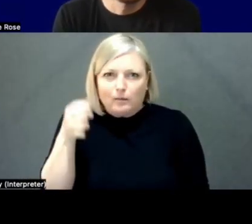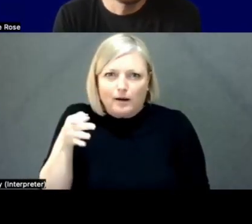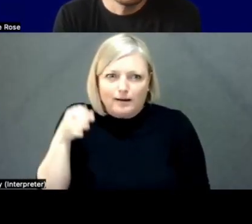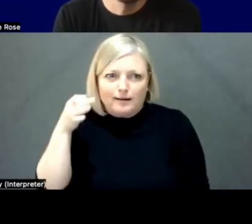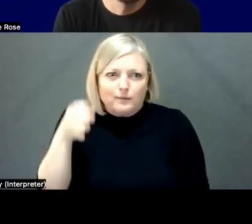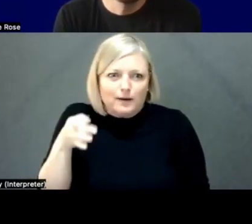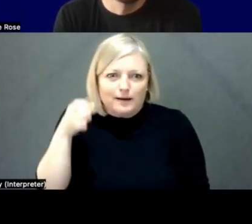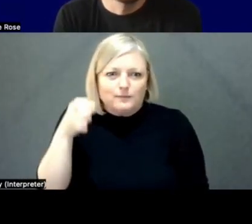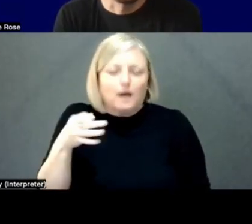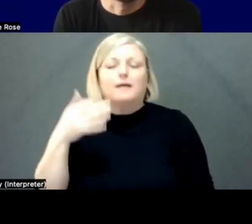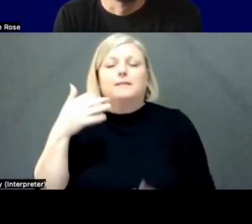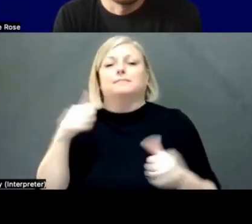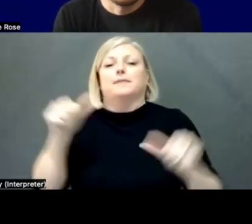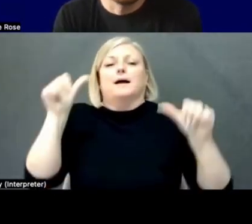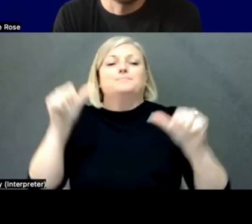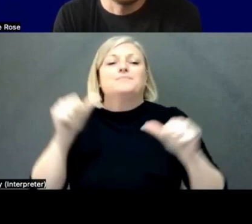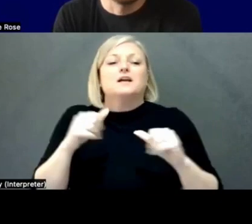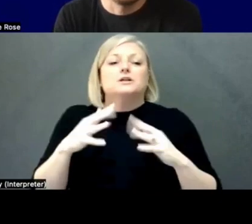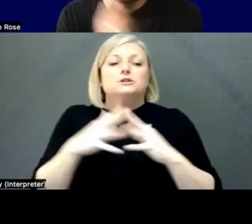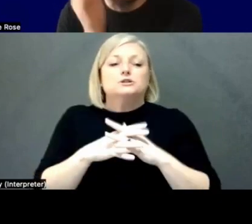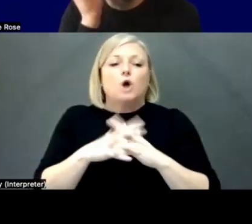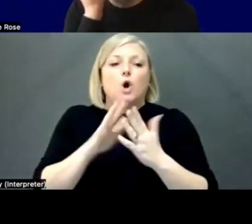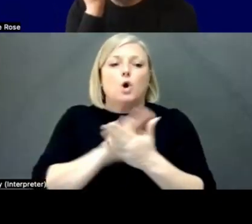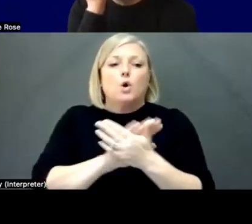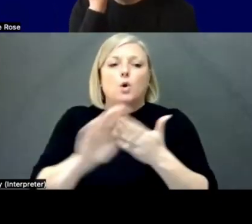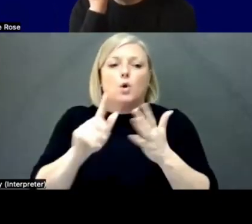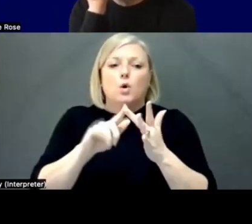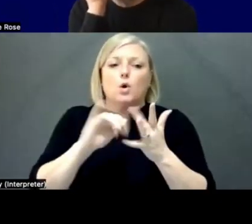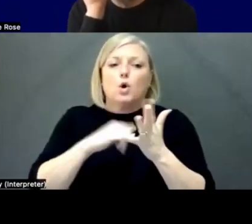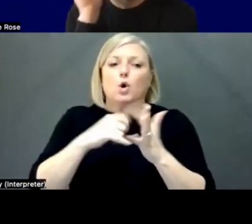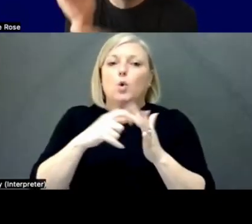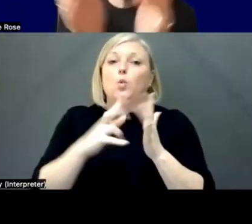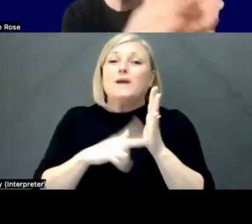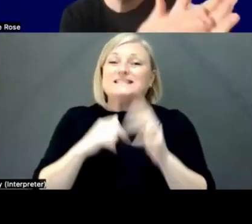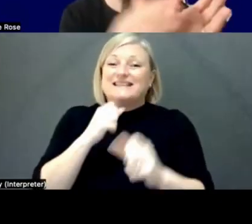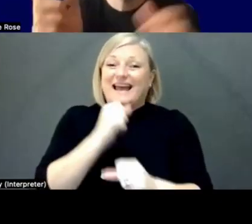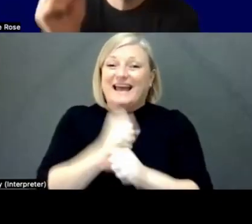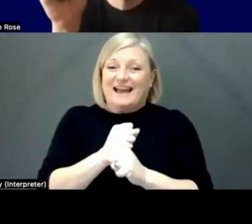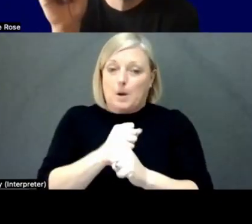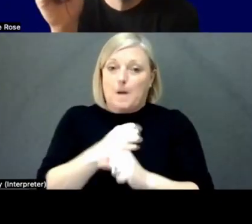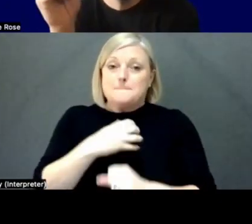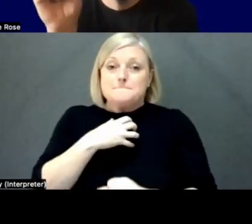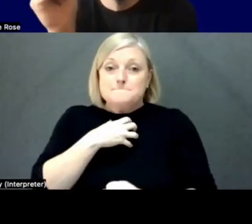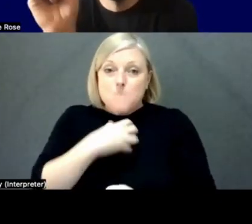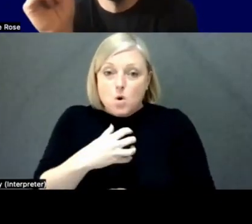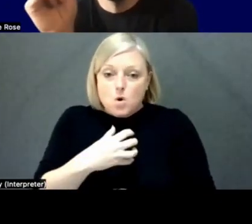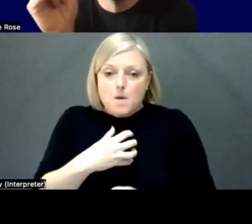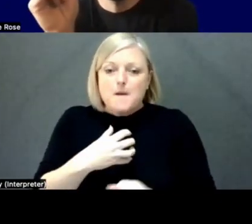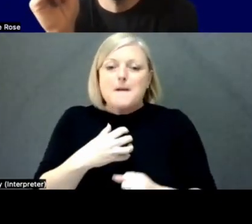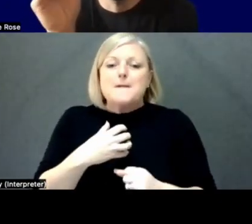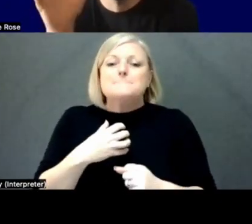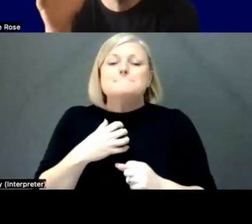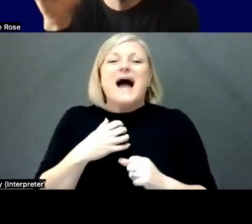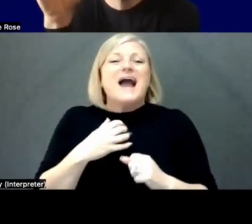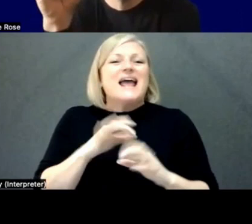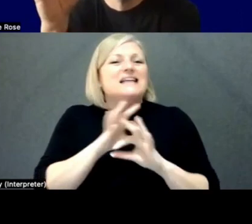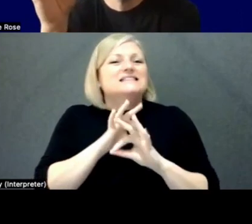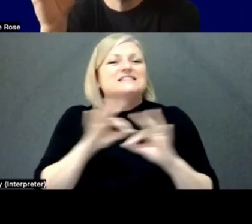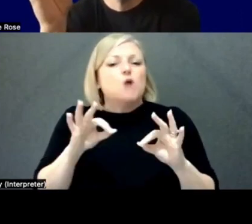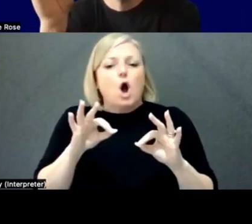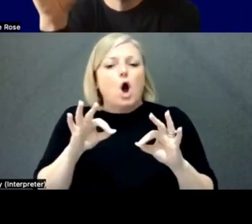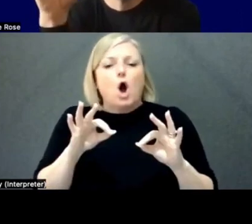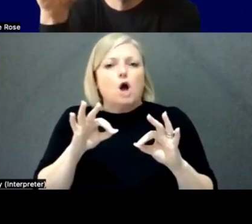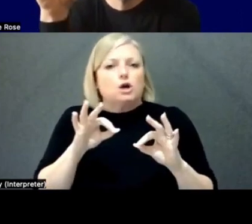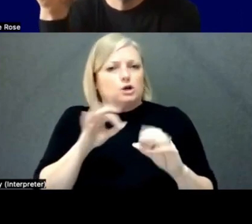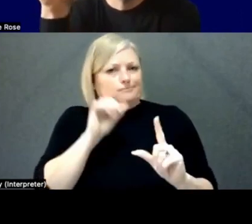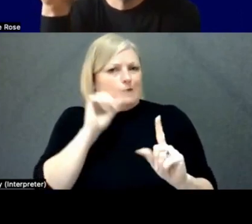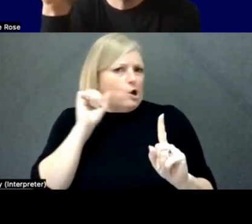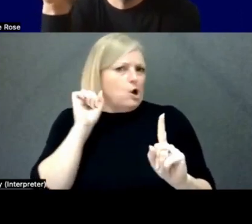So we have more whisking. She's not using a very individualised sign. She's not using a grasp of the